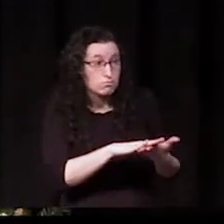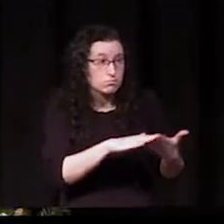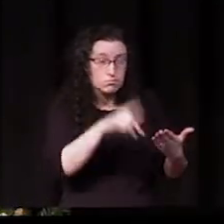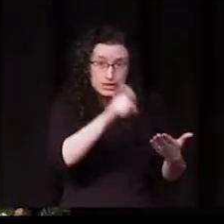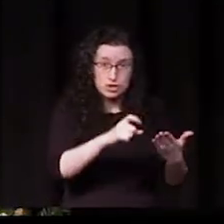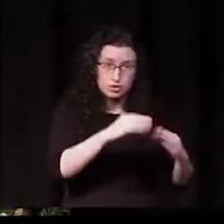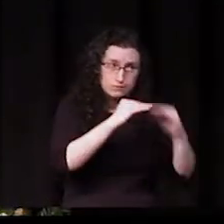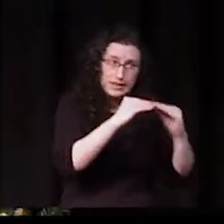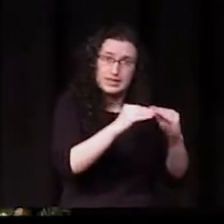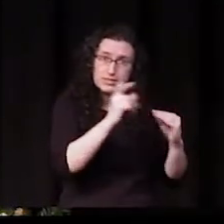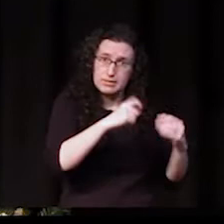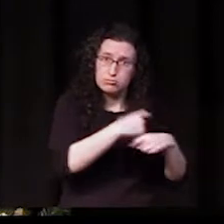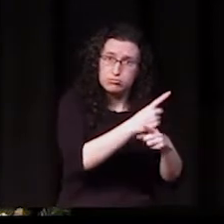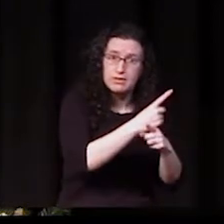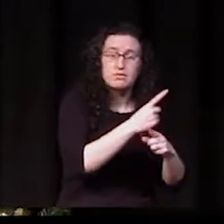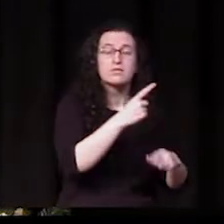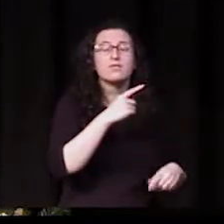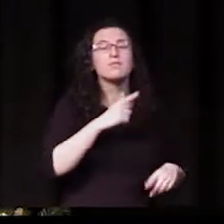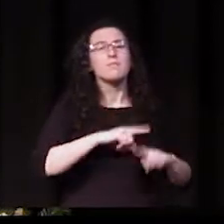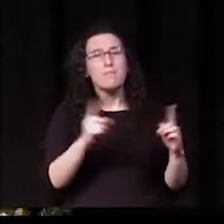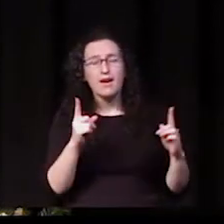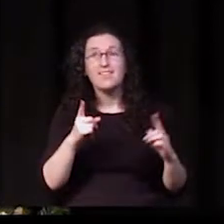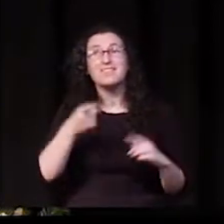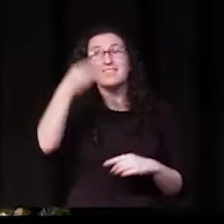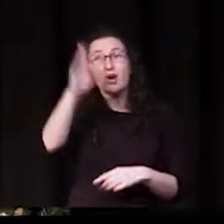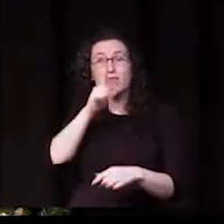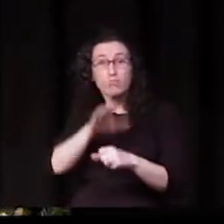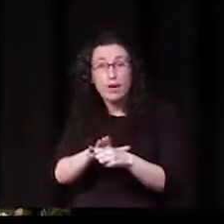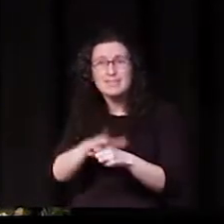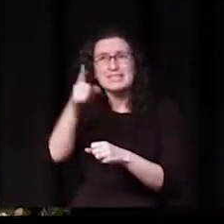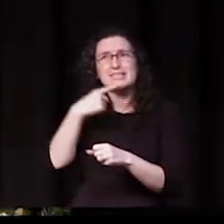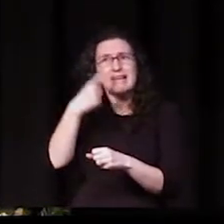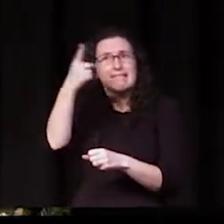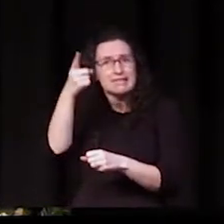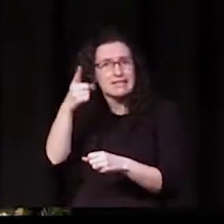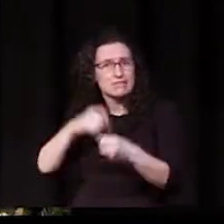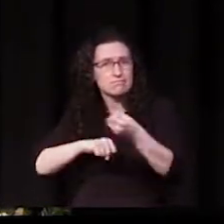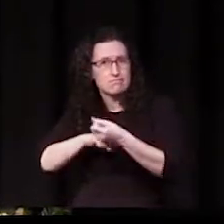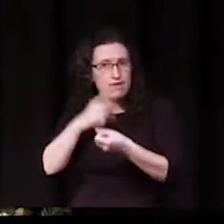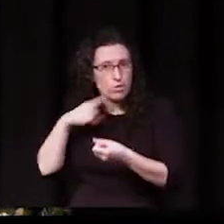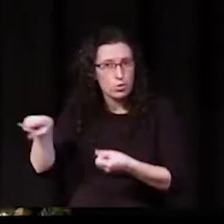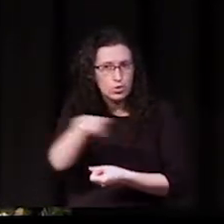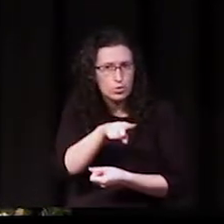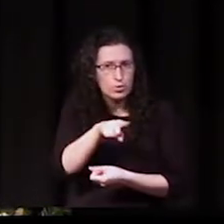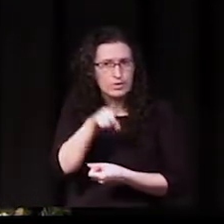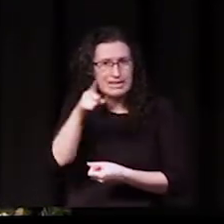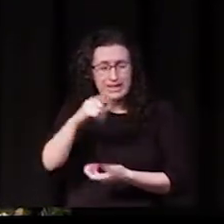One of the promises of God is that because God is for you and because God forgives you,